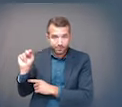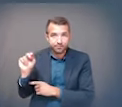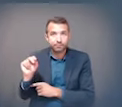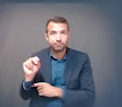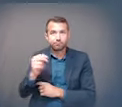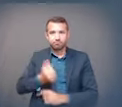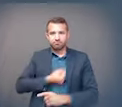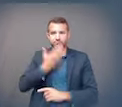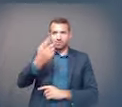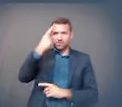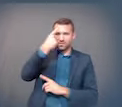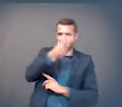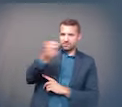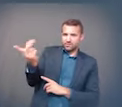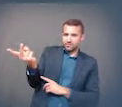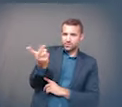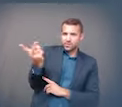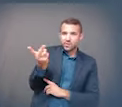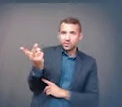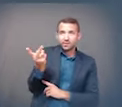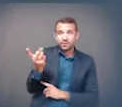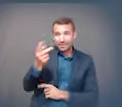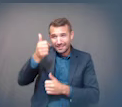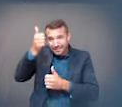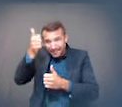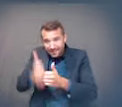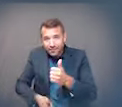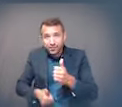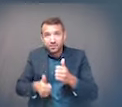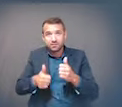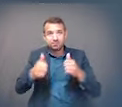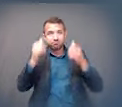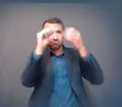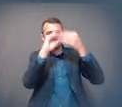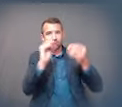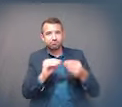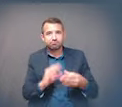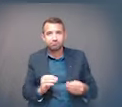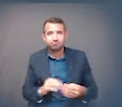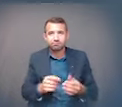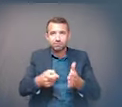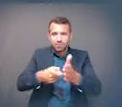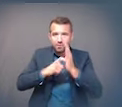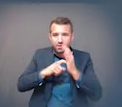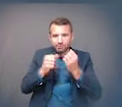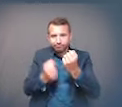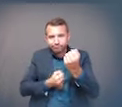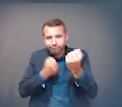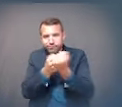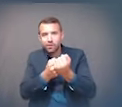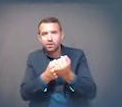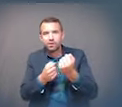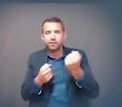Let each line chase the light in your smile and trace the contours of your commitment.